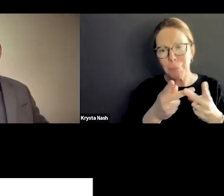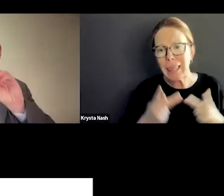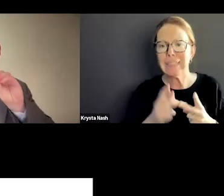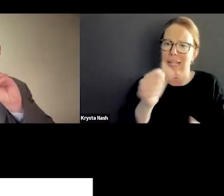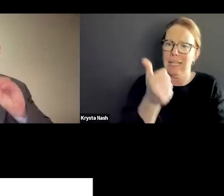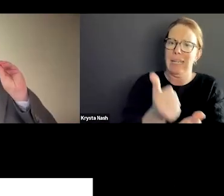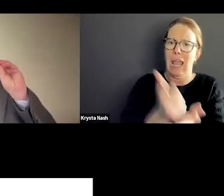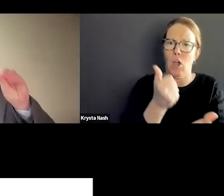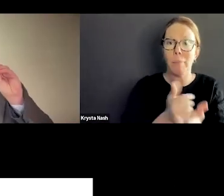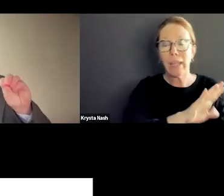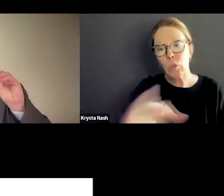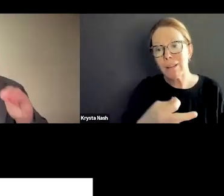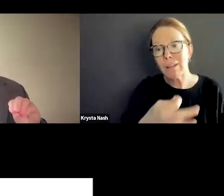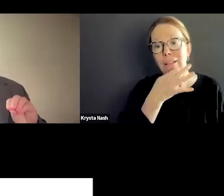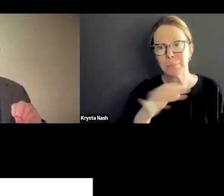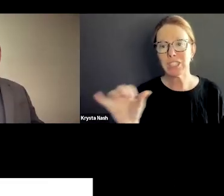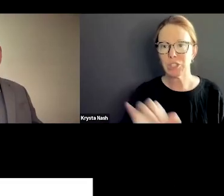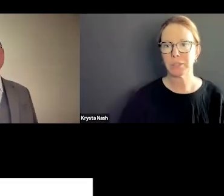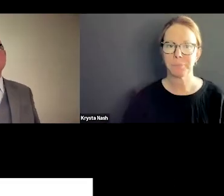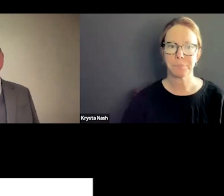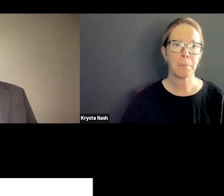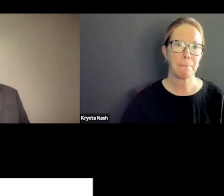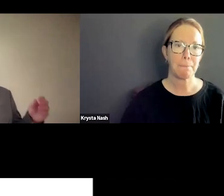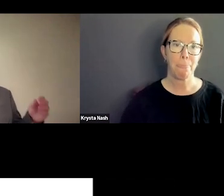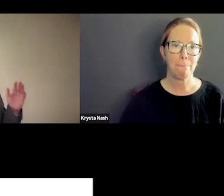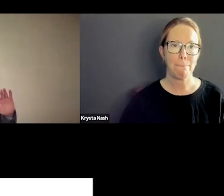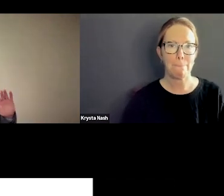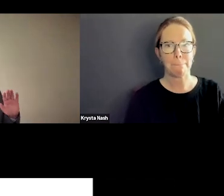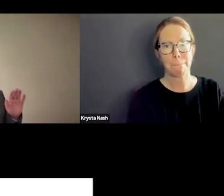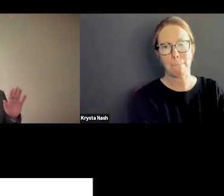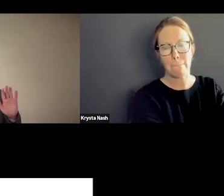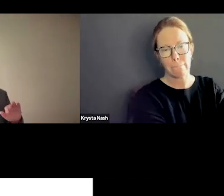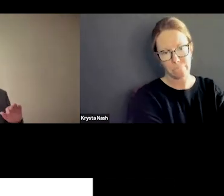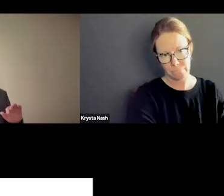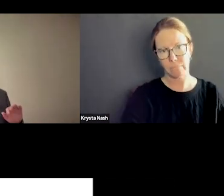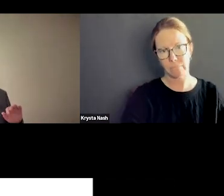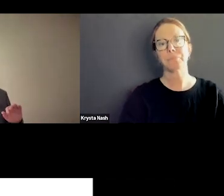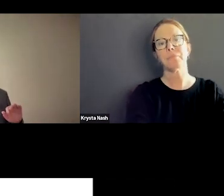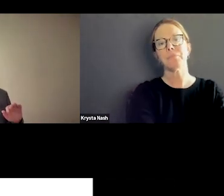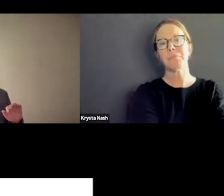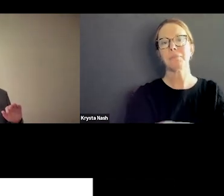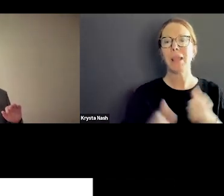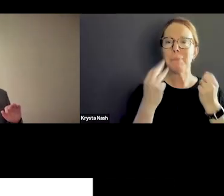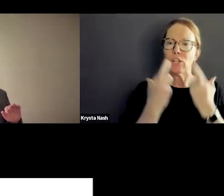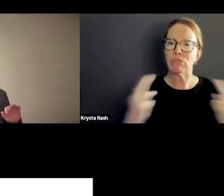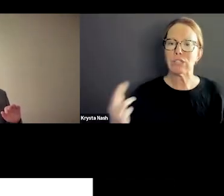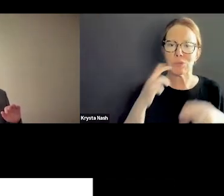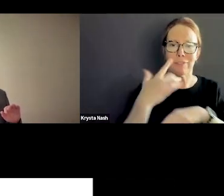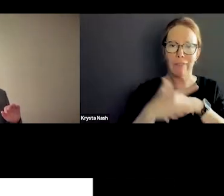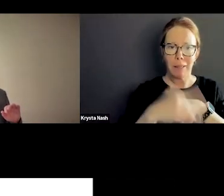and your expertise would probably be very valuable to be used. As I said, there are a number of resources. Here are the links that are available.